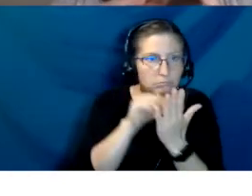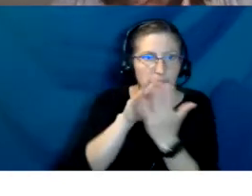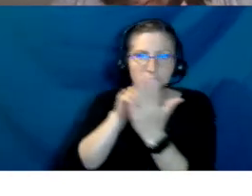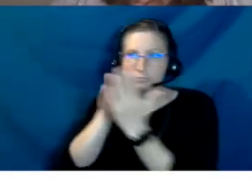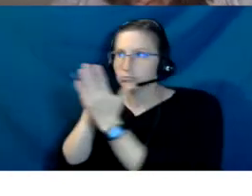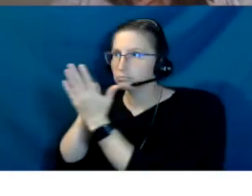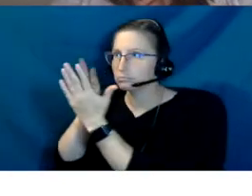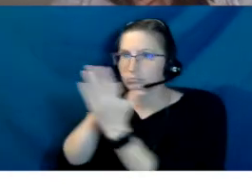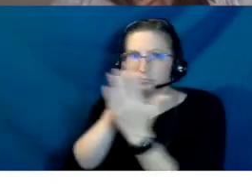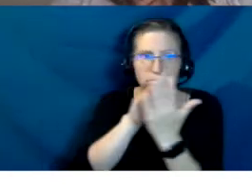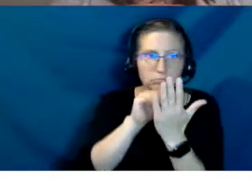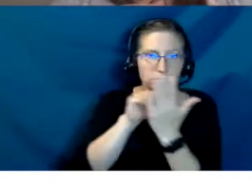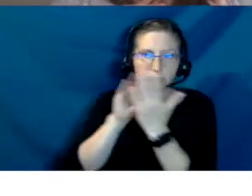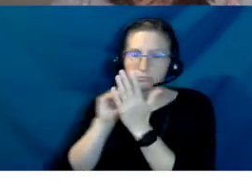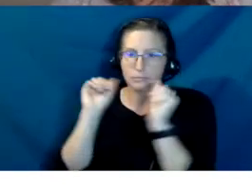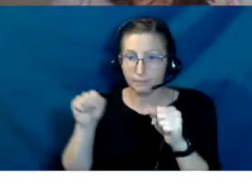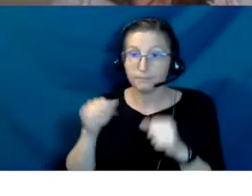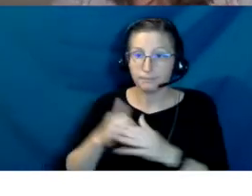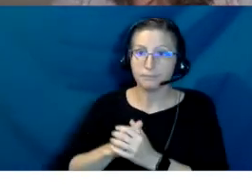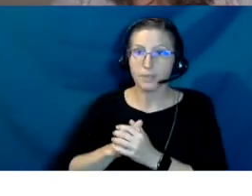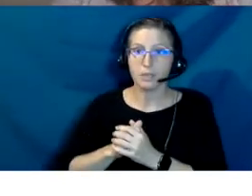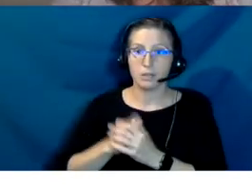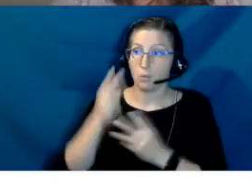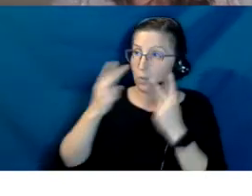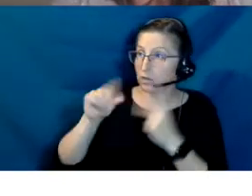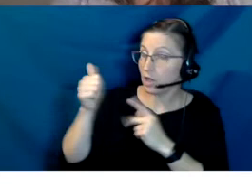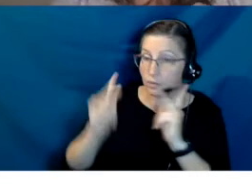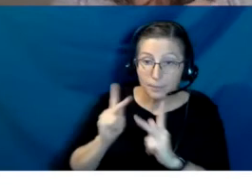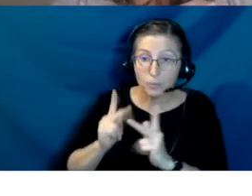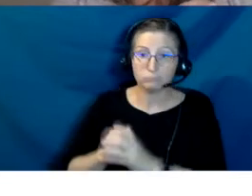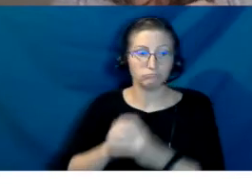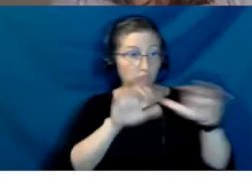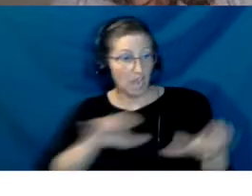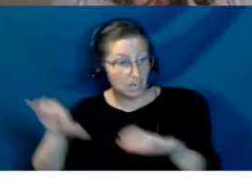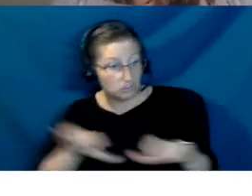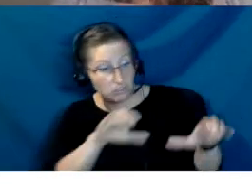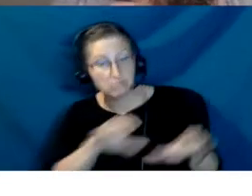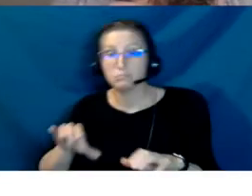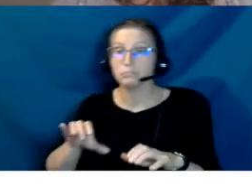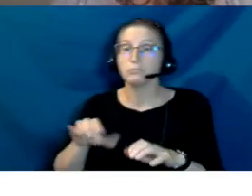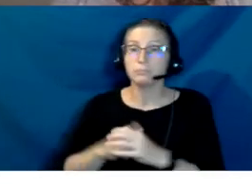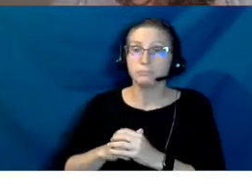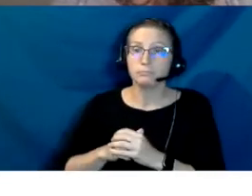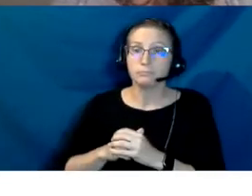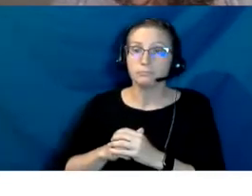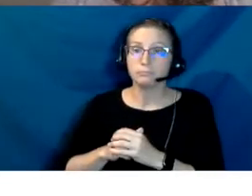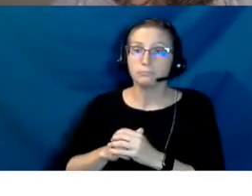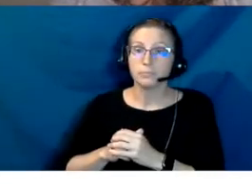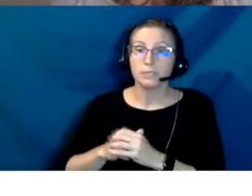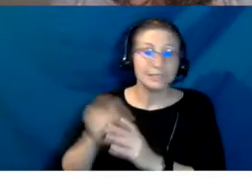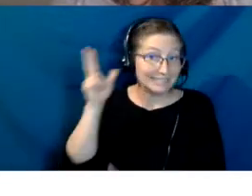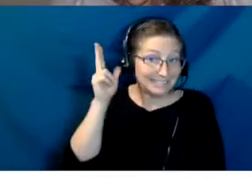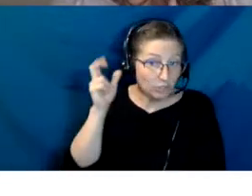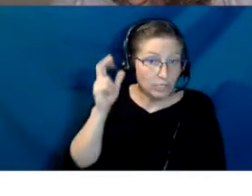objects and through actions. And then when we think about hearing for most people, hearing